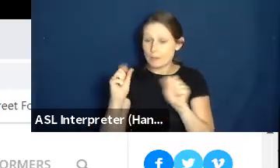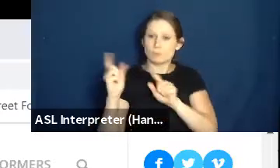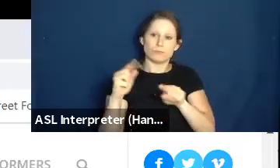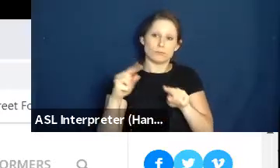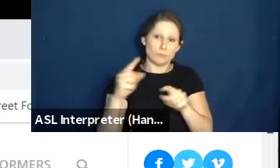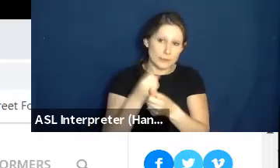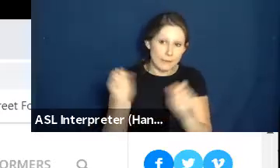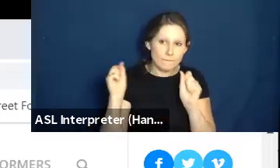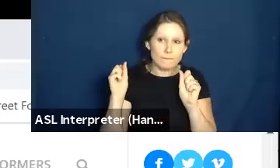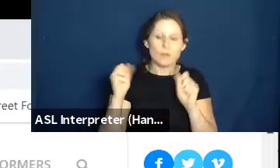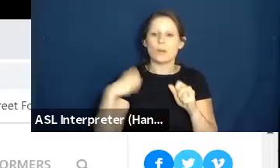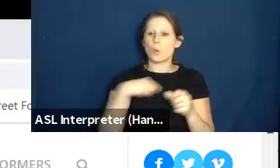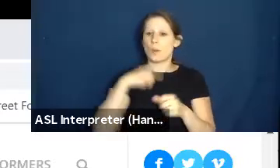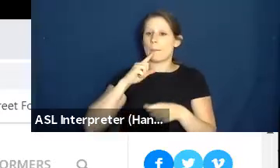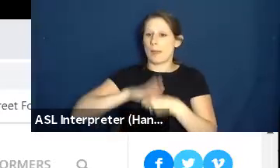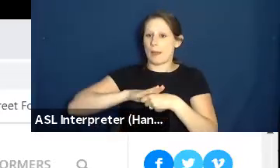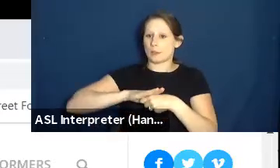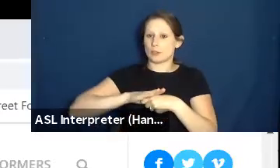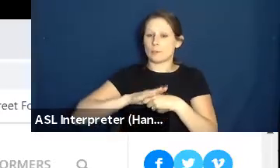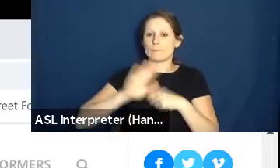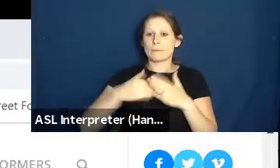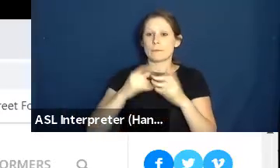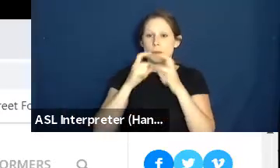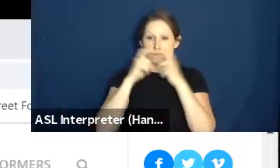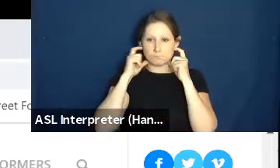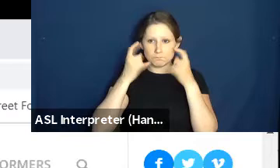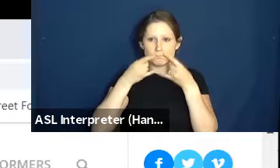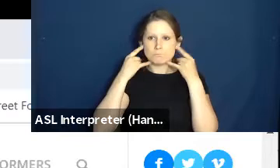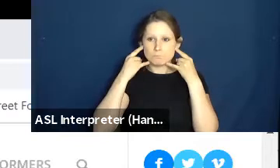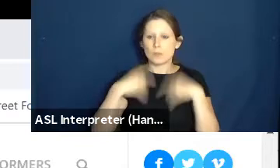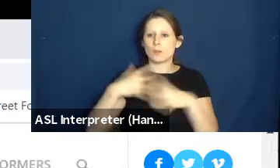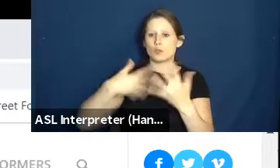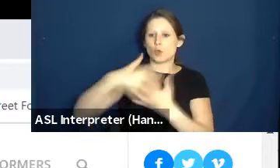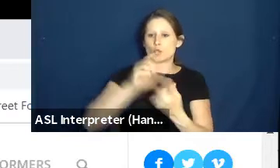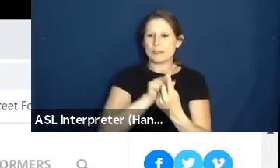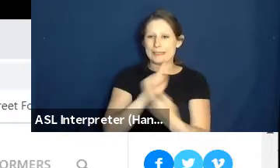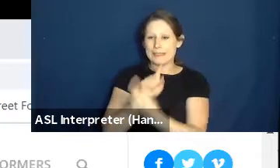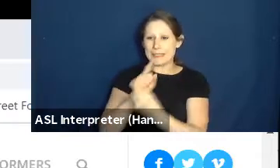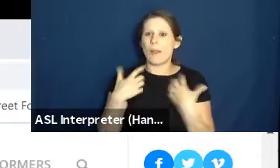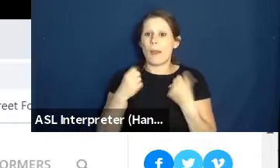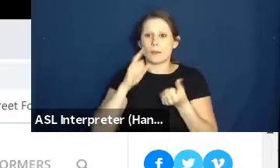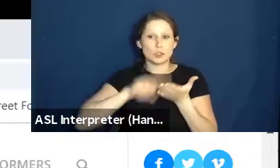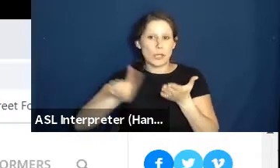We pledge to, facial coverings, social distancing, health checks, contact tracing,